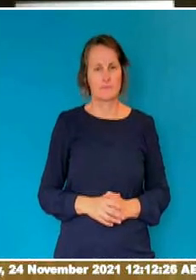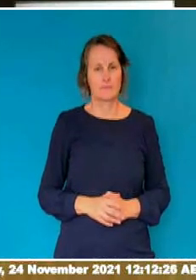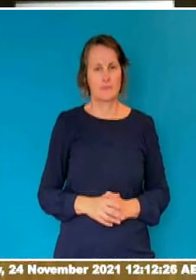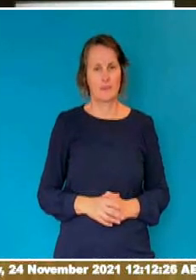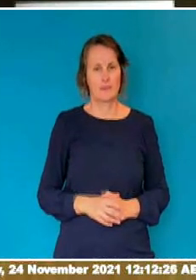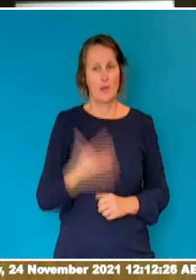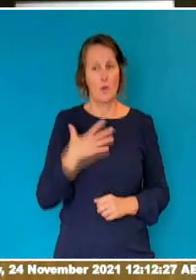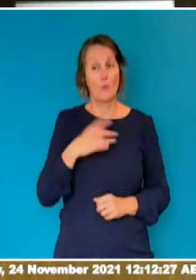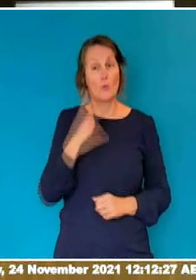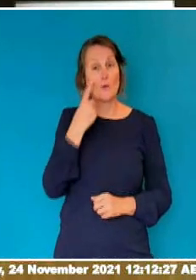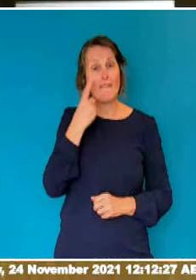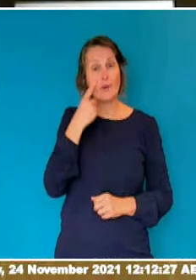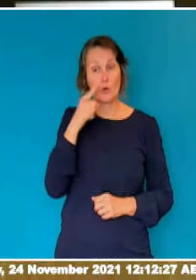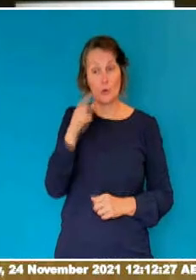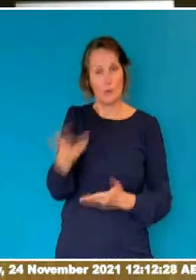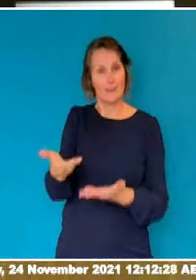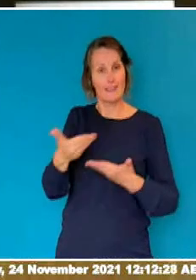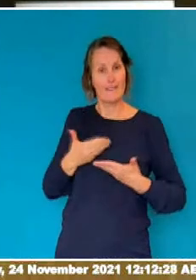map that you have provided to us.